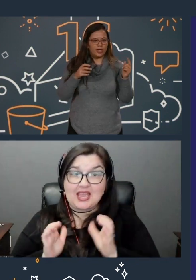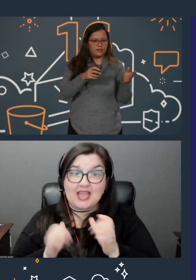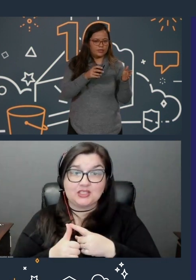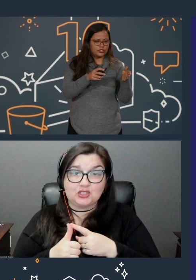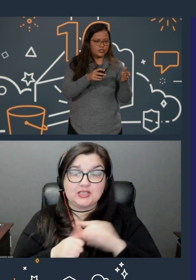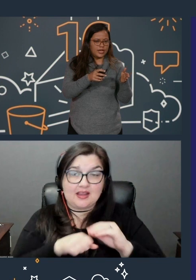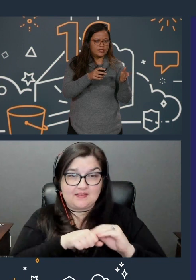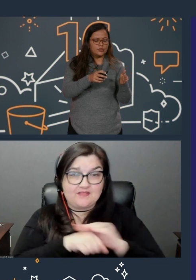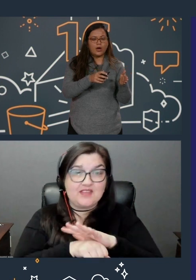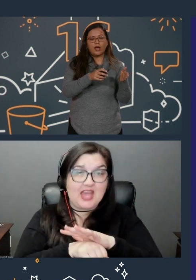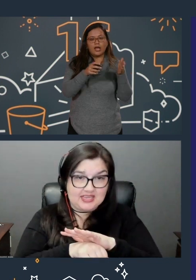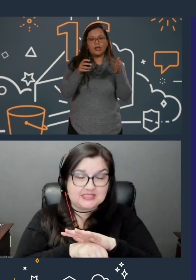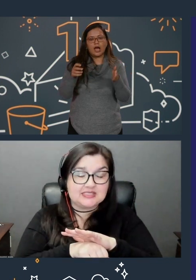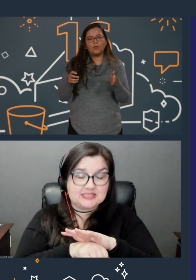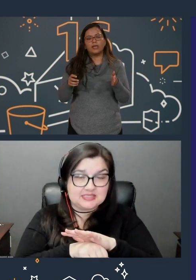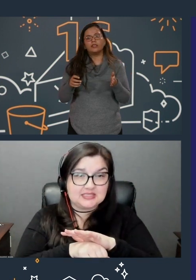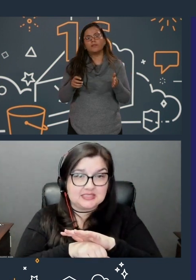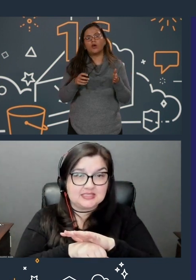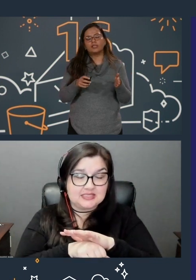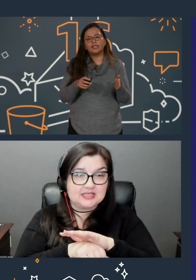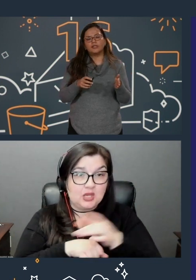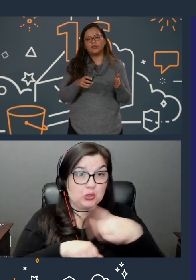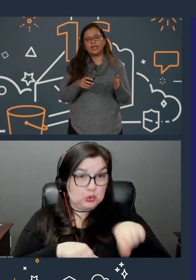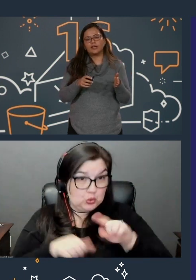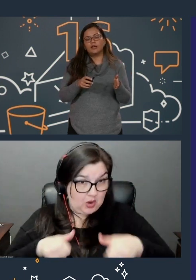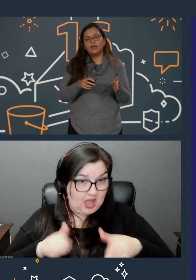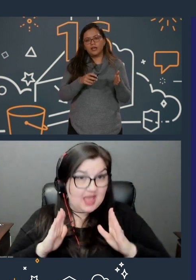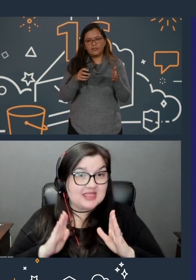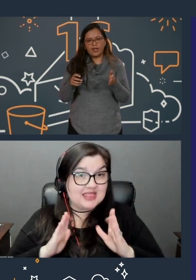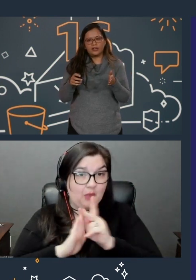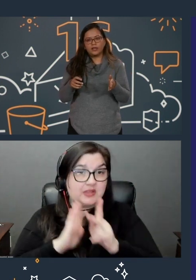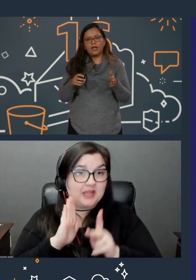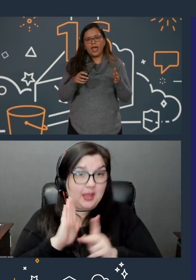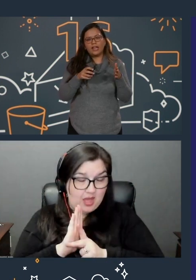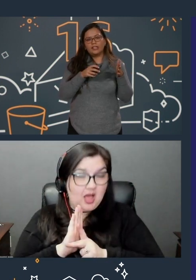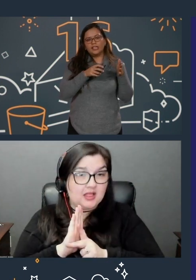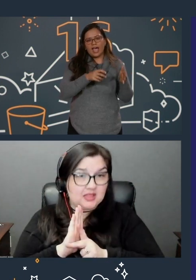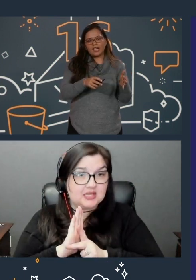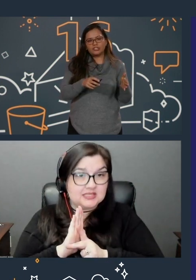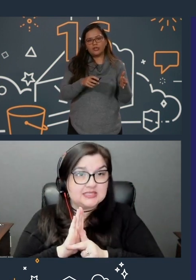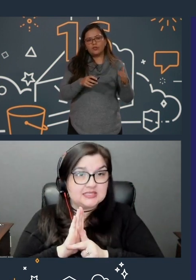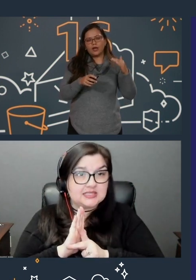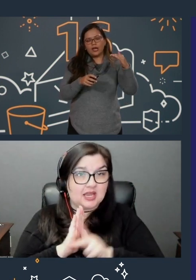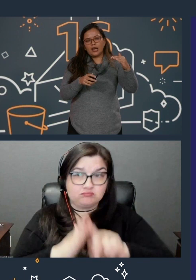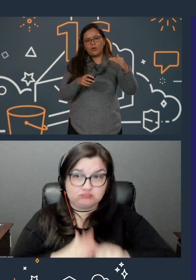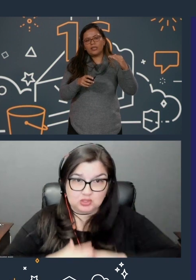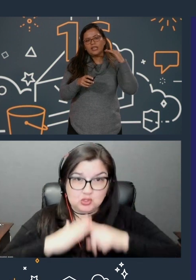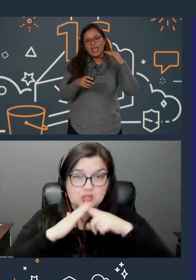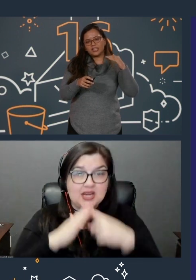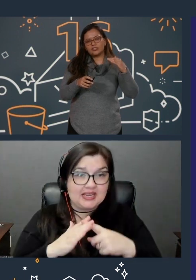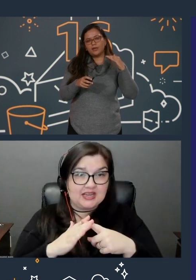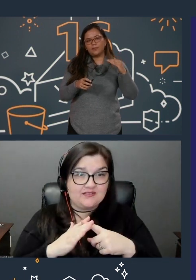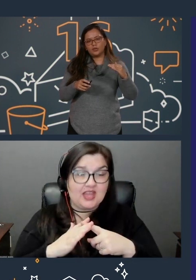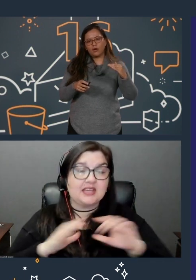in which case you are allowing the policy to take effect, and in the action, you are allowing the S3 put object